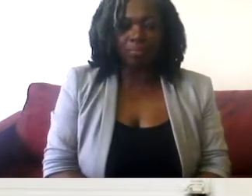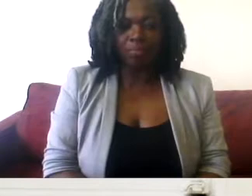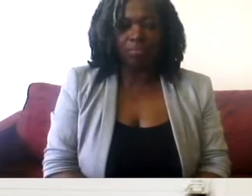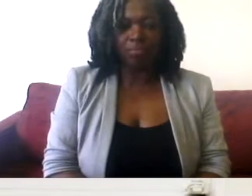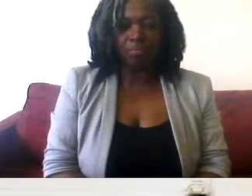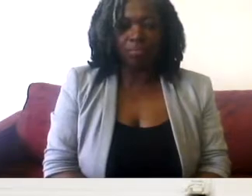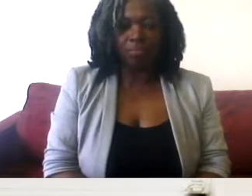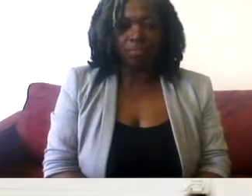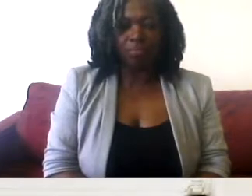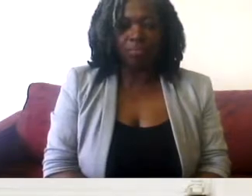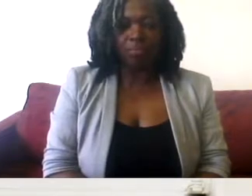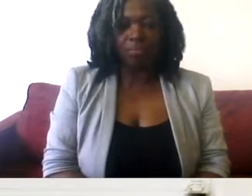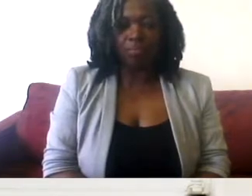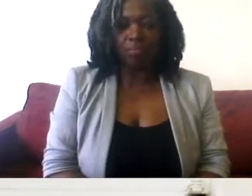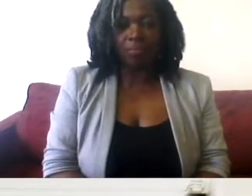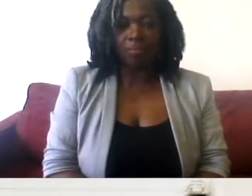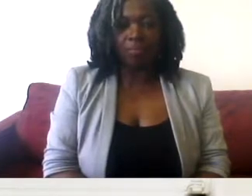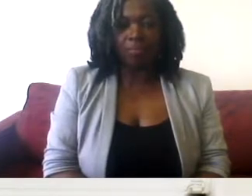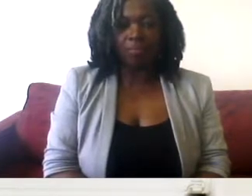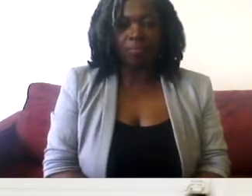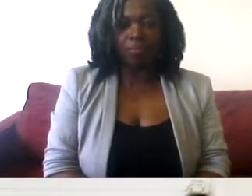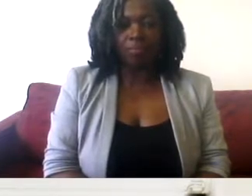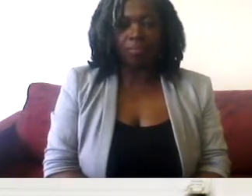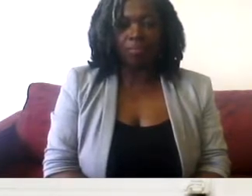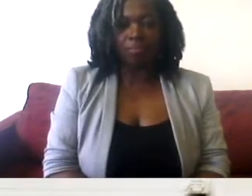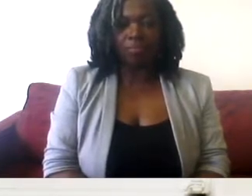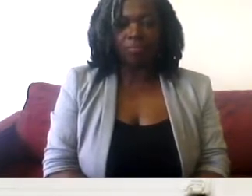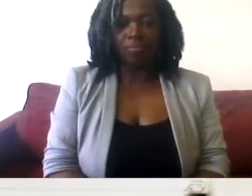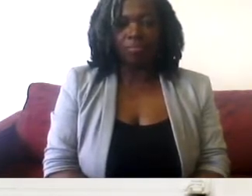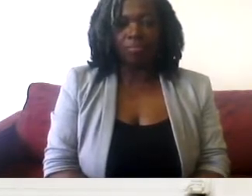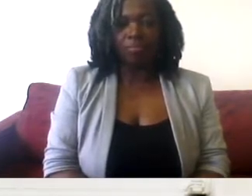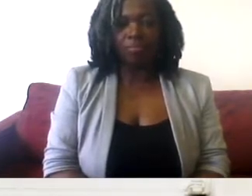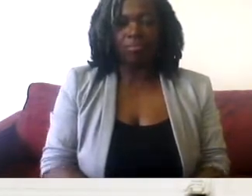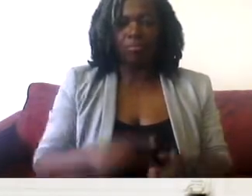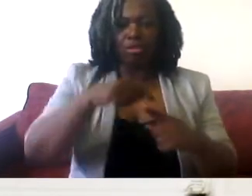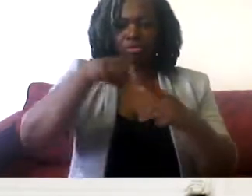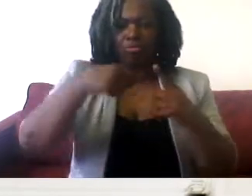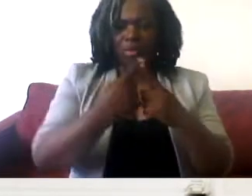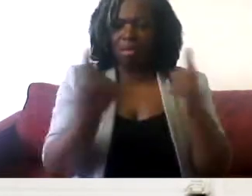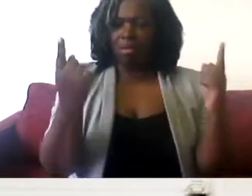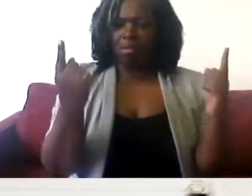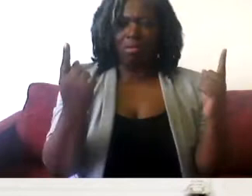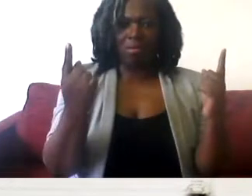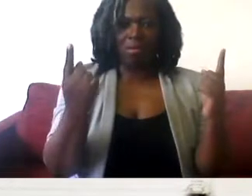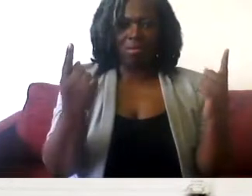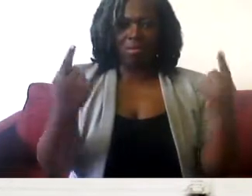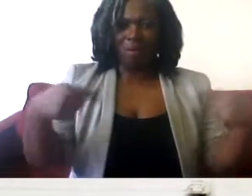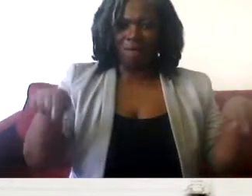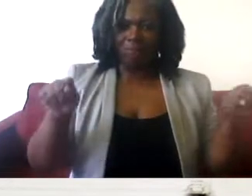From this point we need to take off the